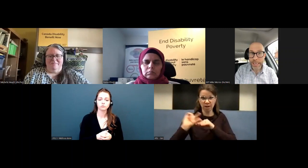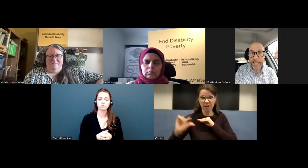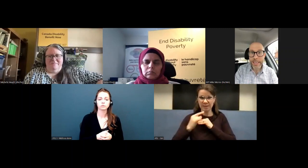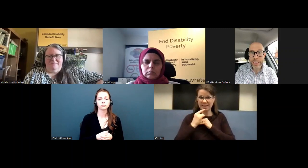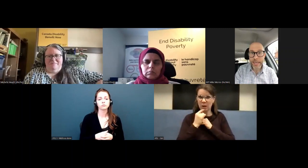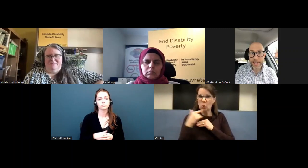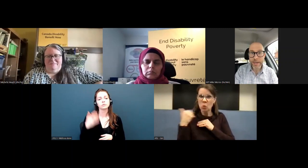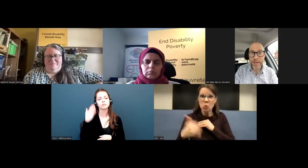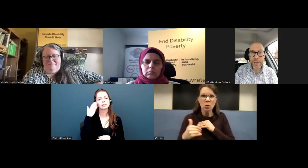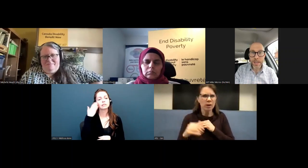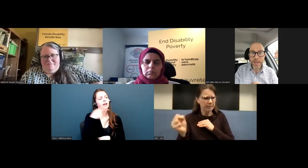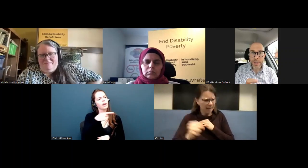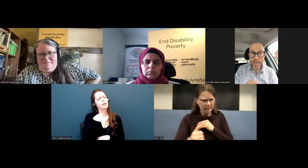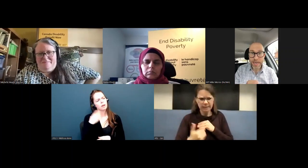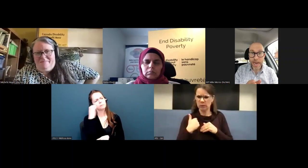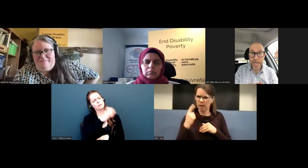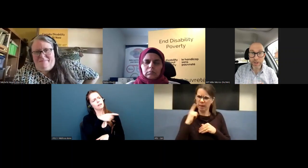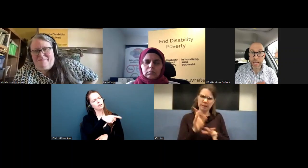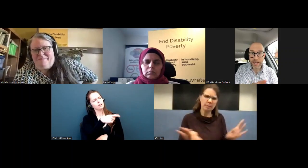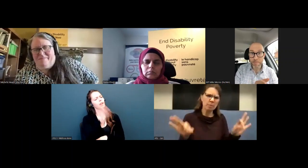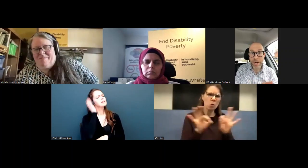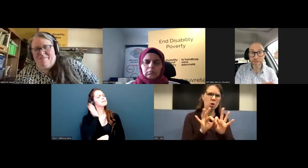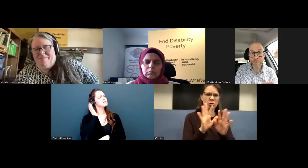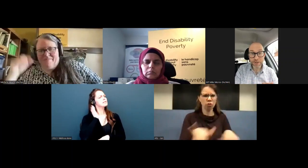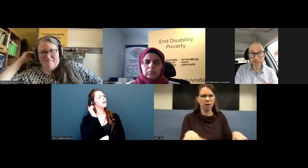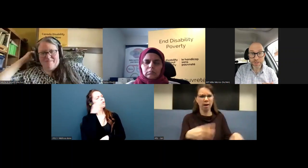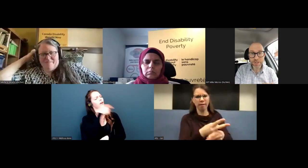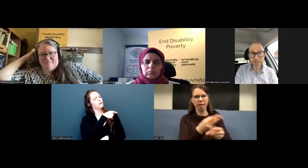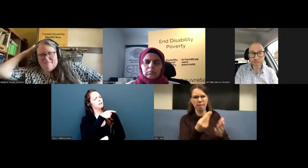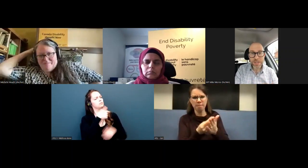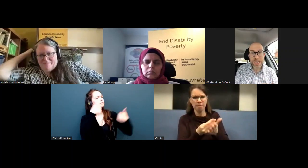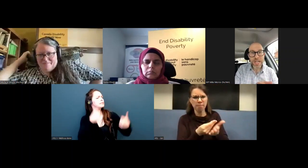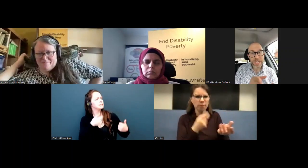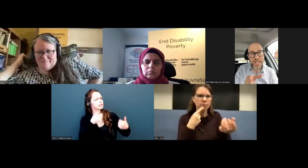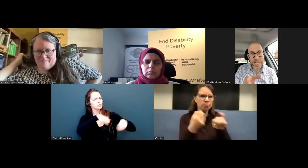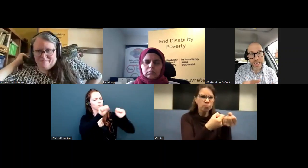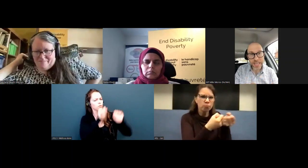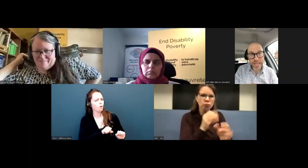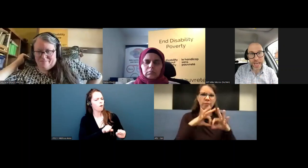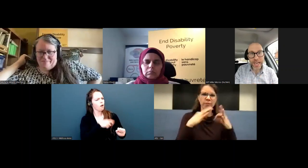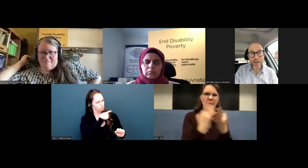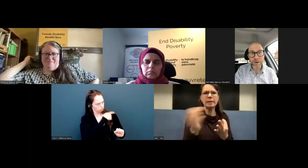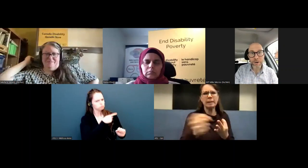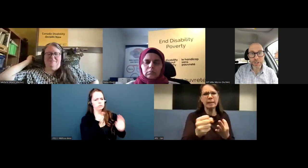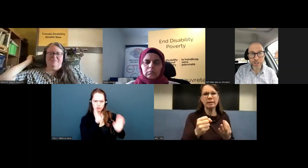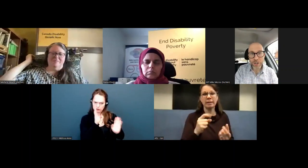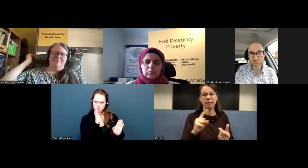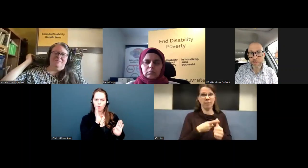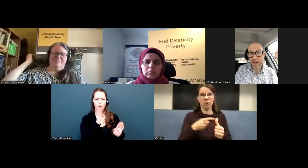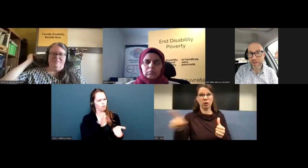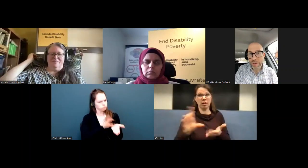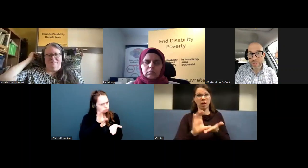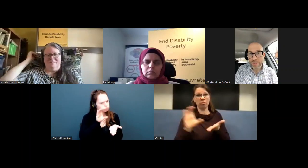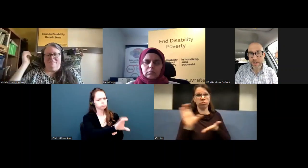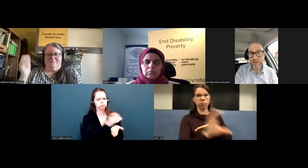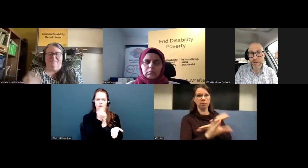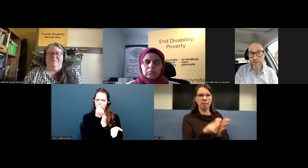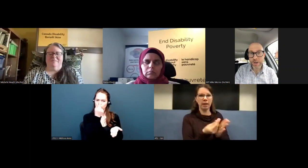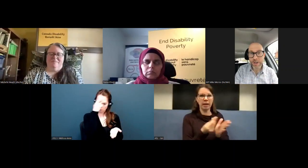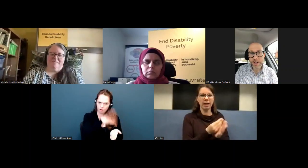THEY DID -- THEY ALLOCATED MONEY FIRST, THEN THEY HAD NEGOTIATIONS WITH PROVINCES AND TERRITORIES.